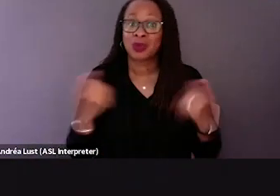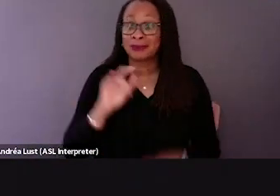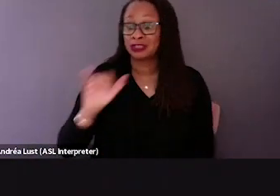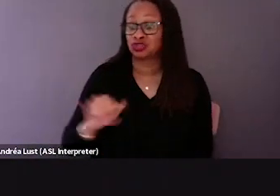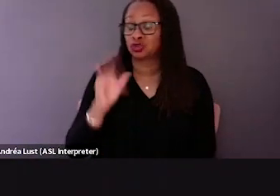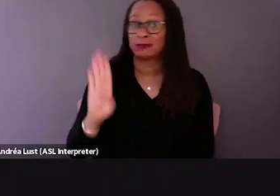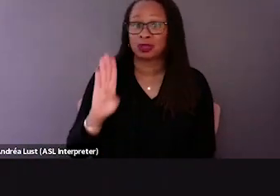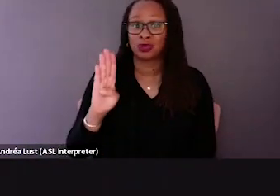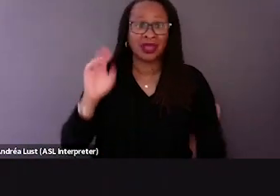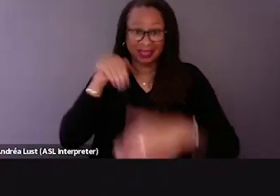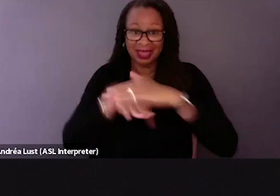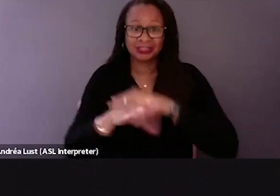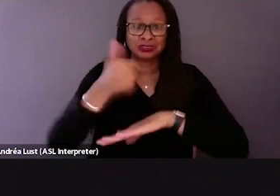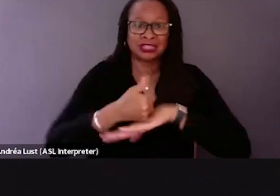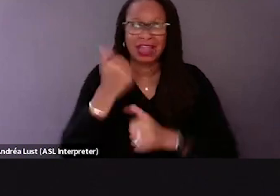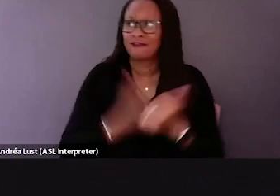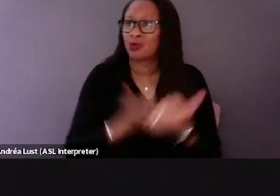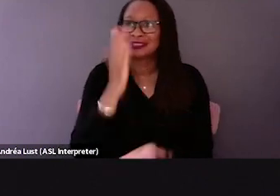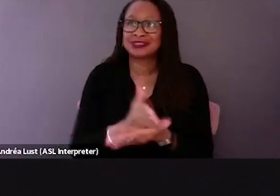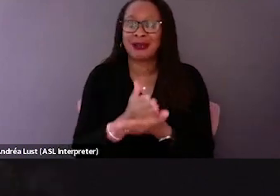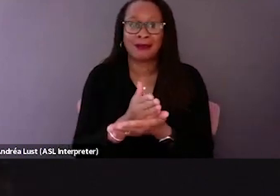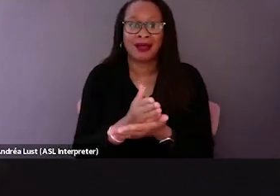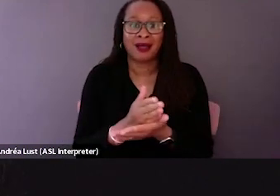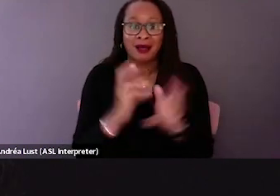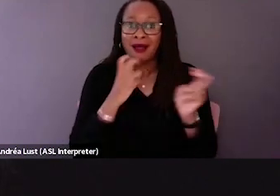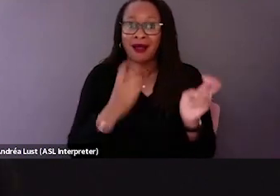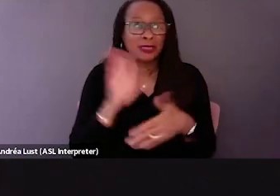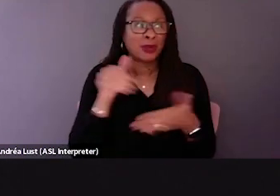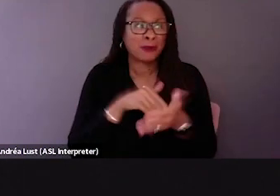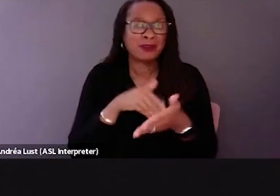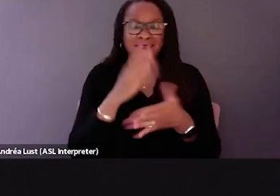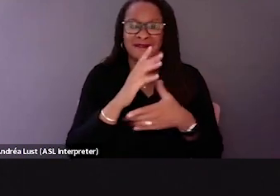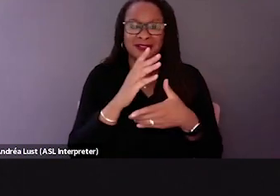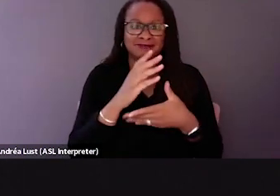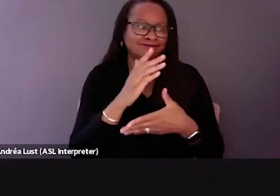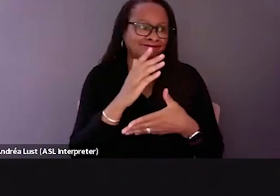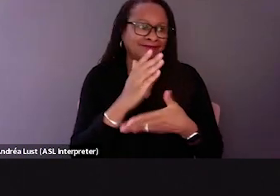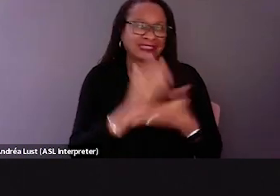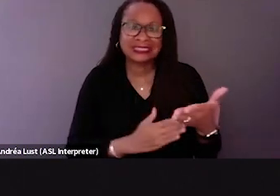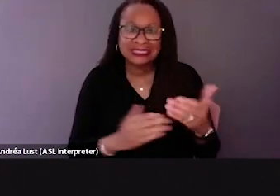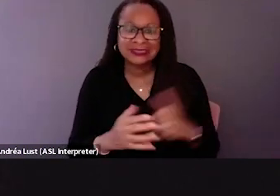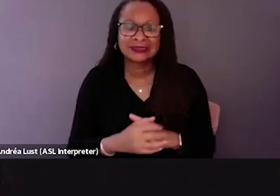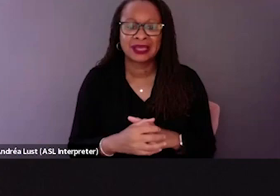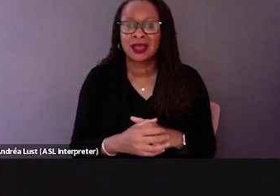everyone stopped what they were doing. They were mid, you know, like mid scene. She had, you know, got a standing ovation.